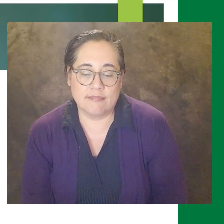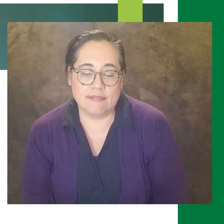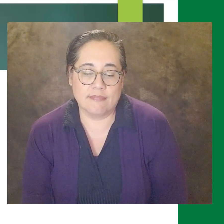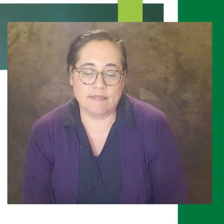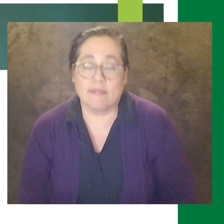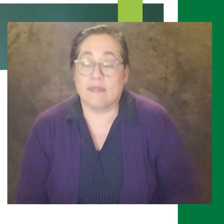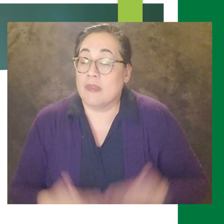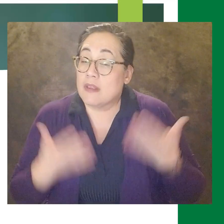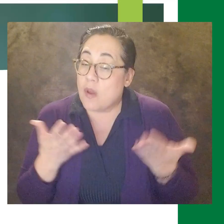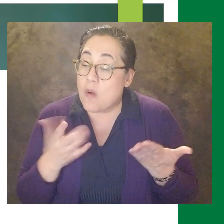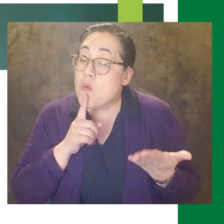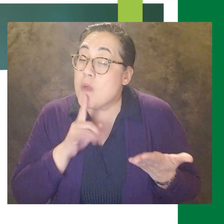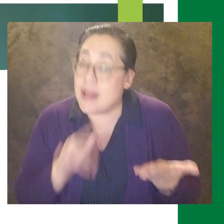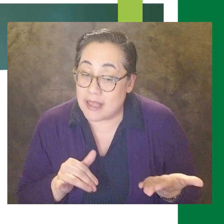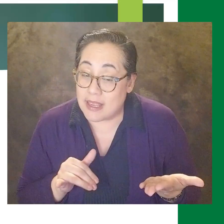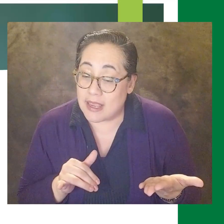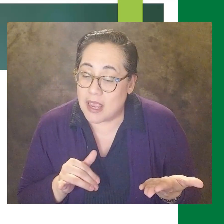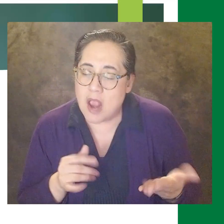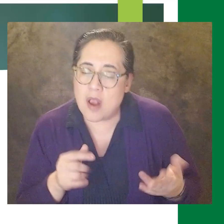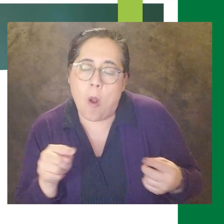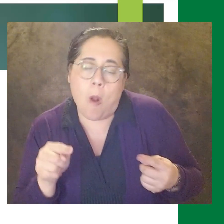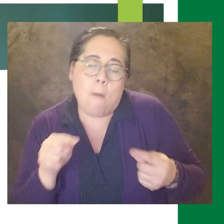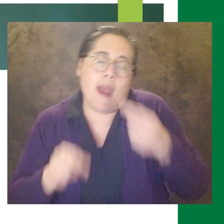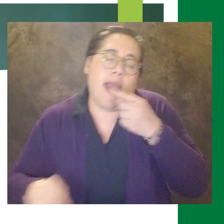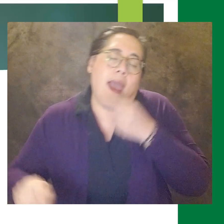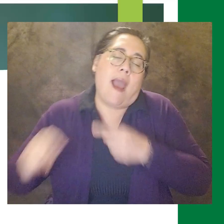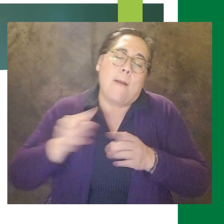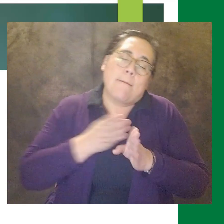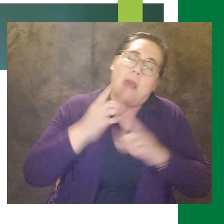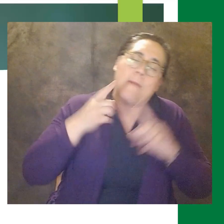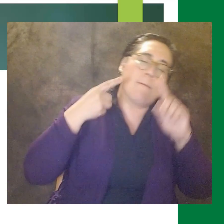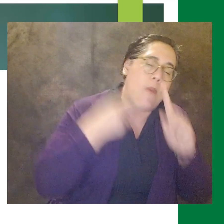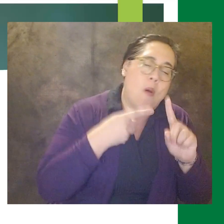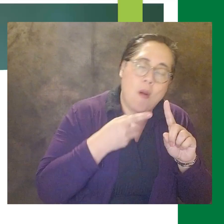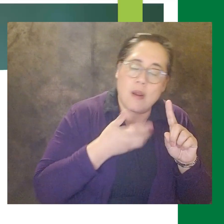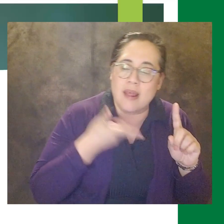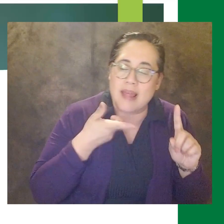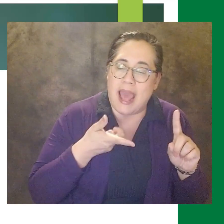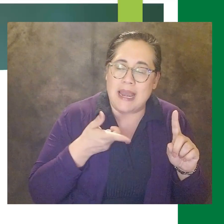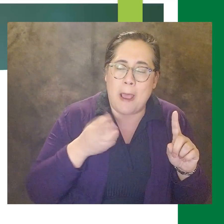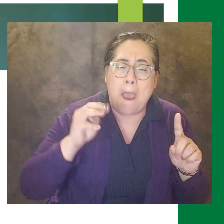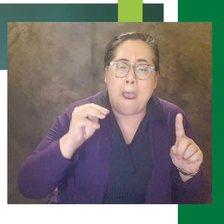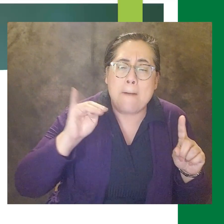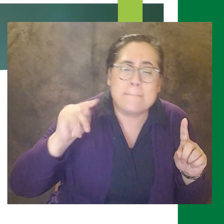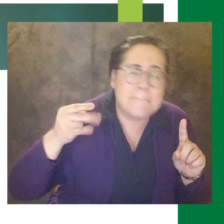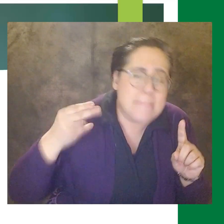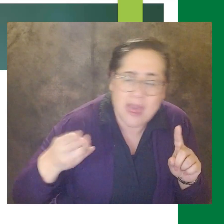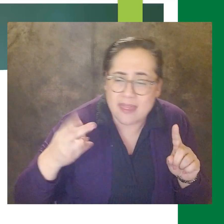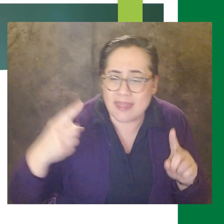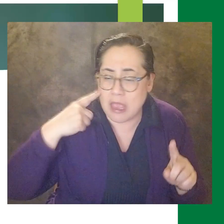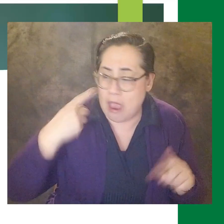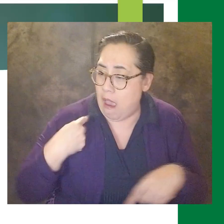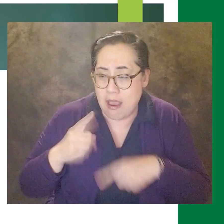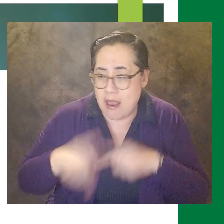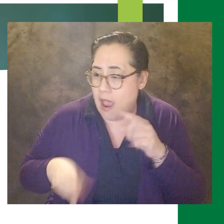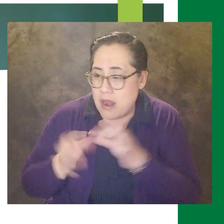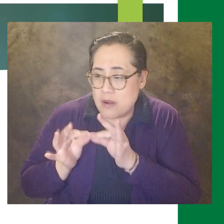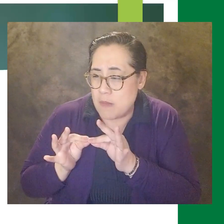But really, we go back to the main point ... of this and that it's a myth to think I cannot interpret ... because I am not an expert.